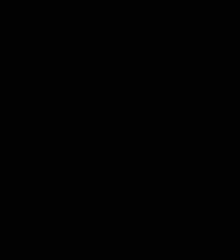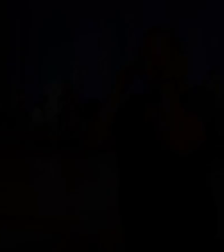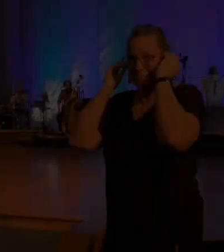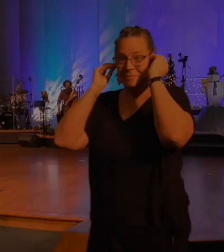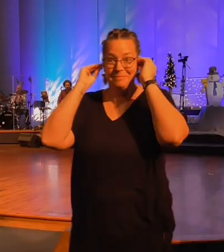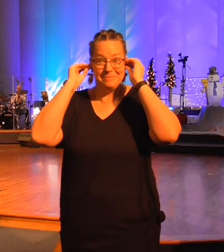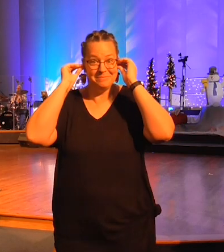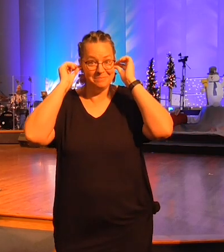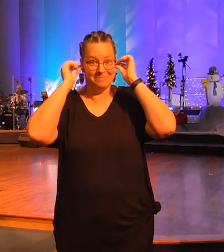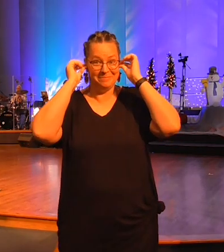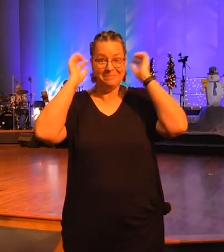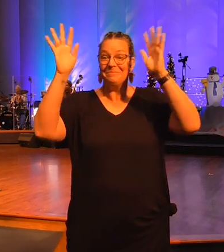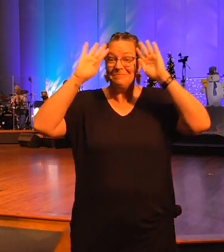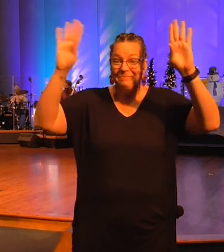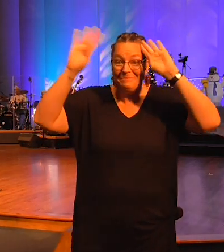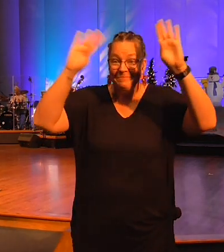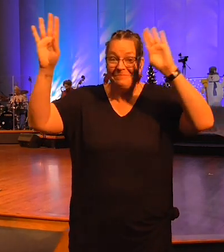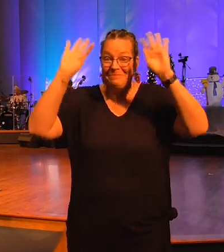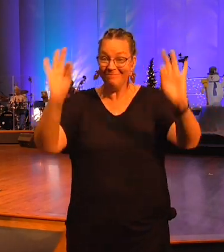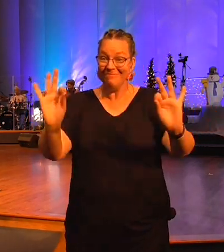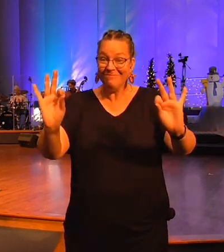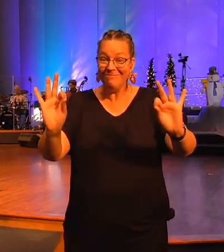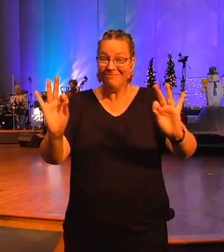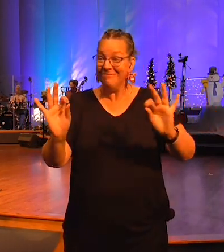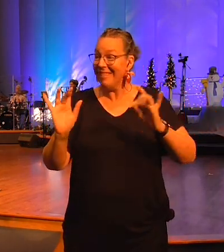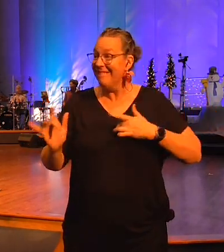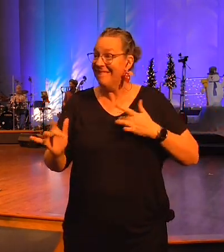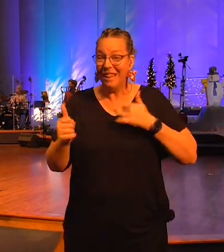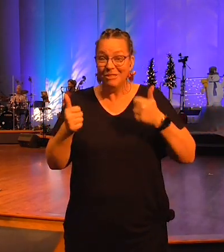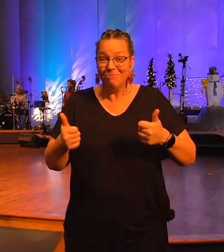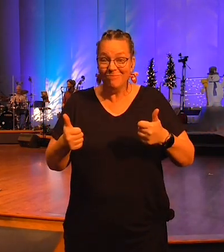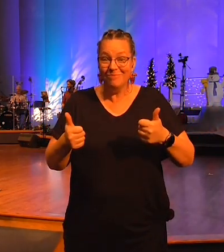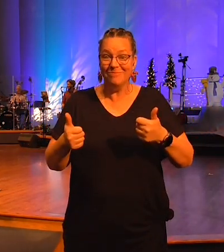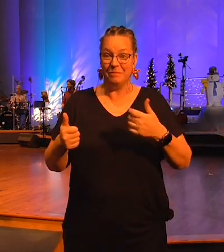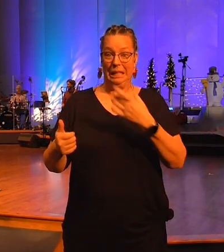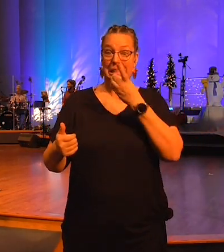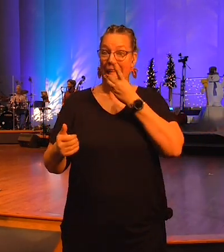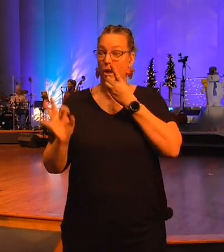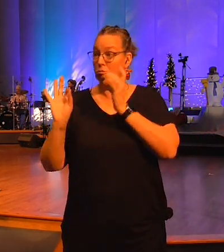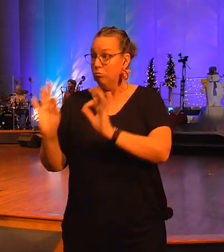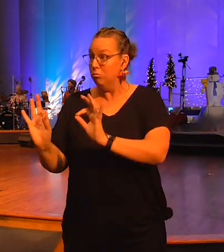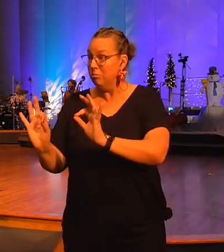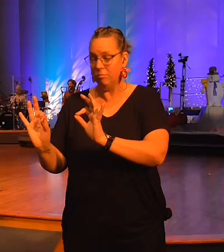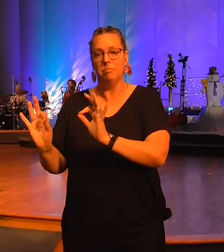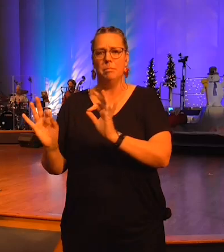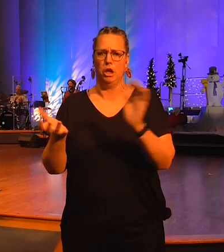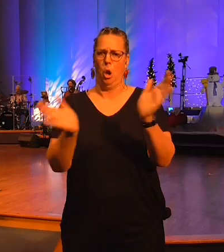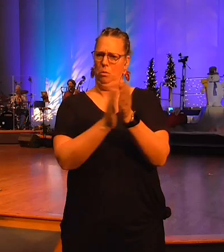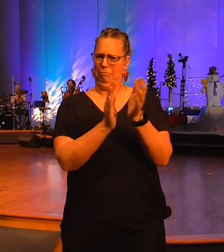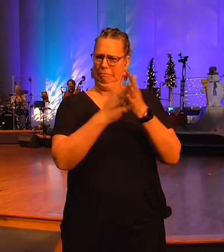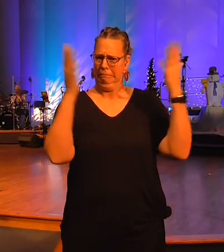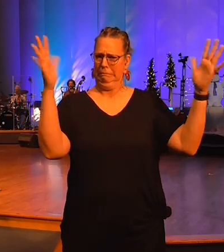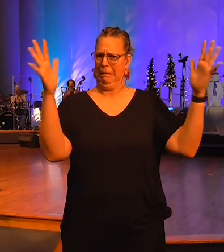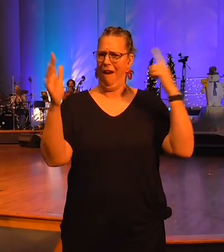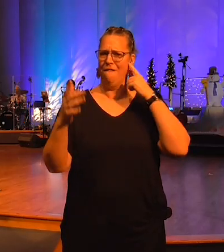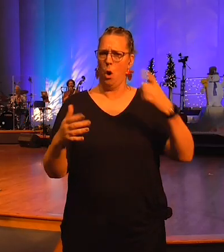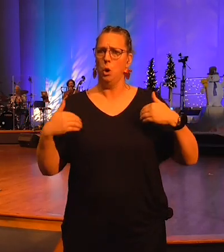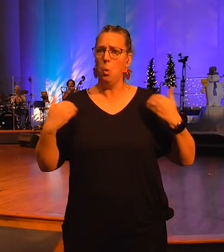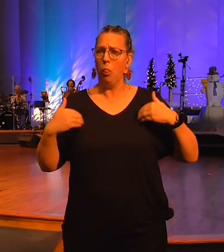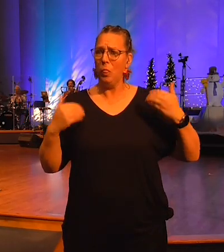well good evening everybody how you feeling are you feeling good everybody like dinner how